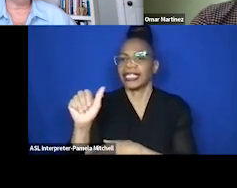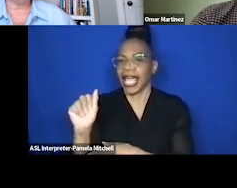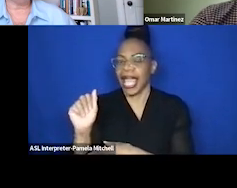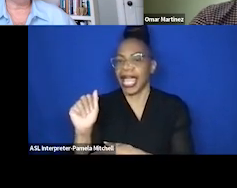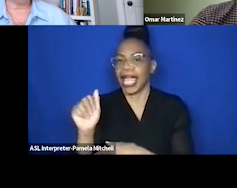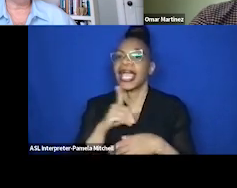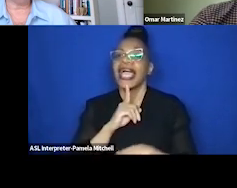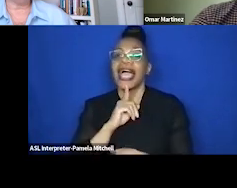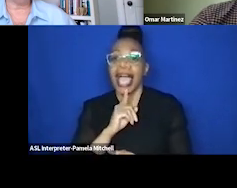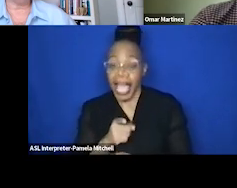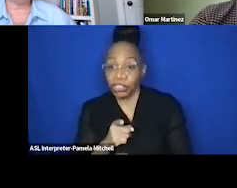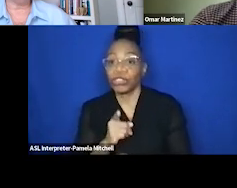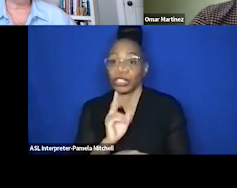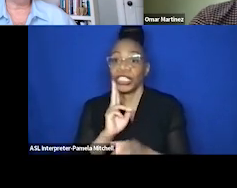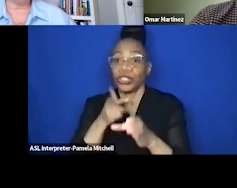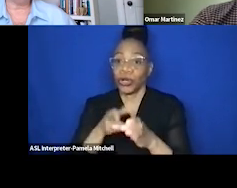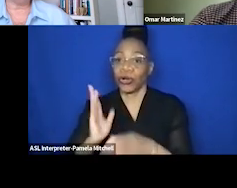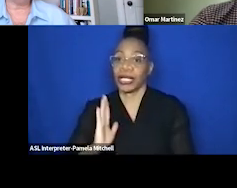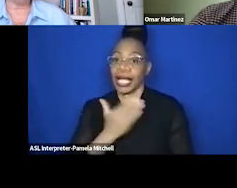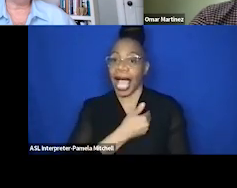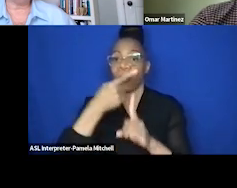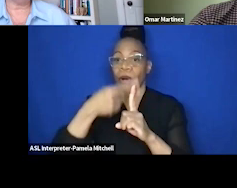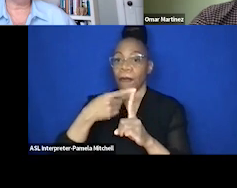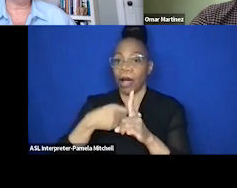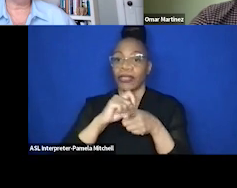at times monthly calls, which is very hard to do.